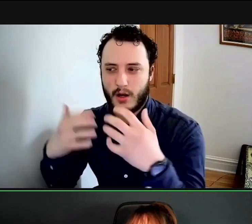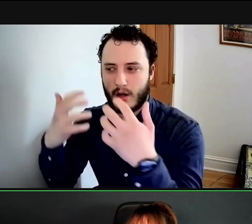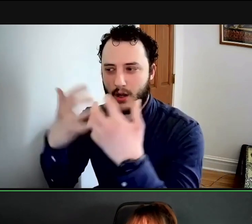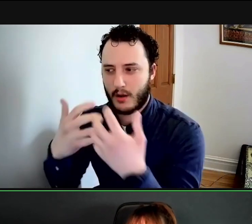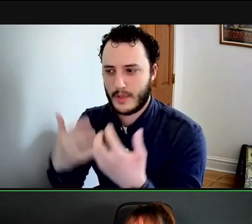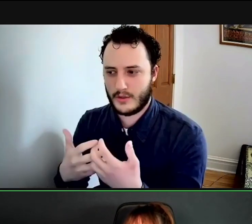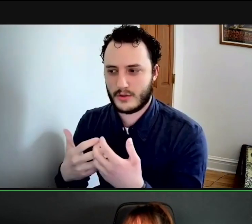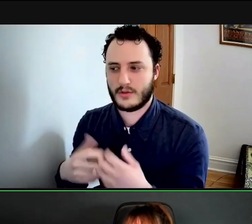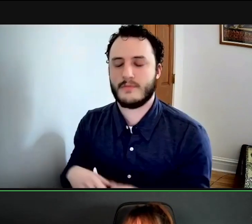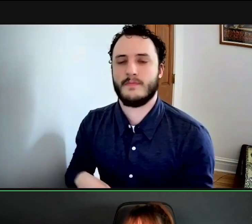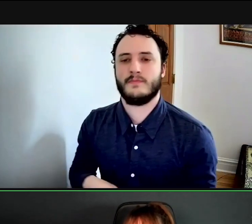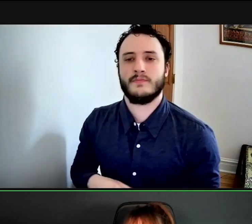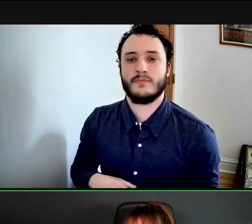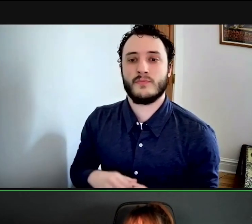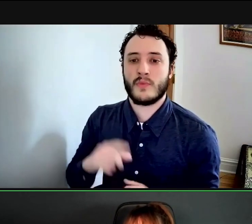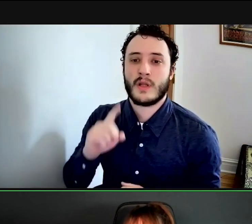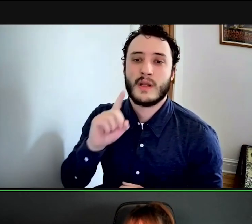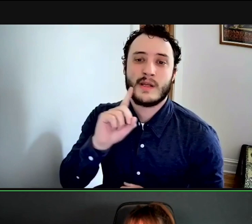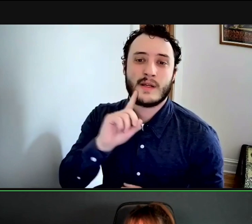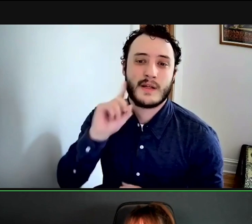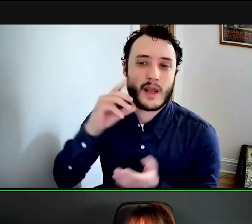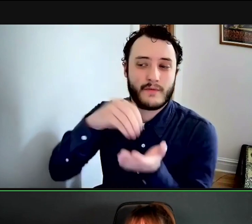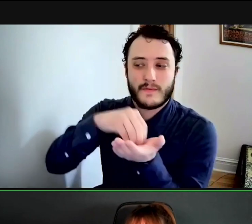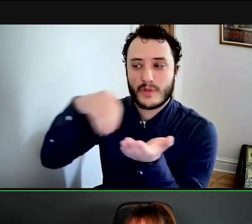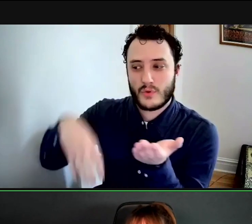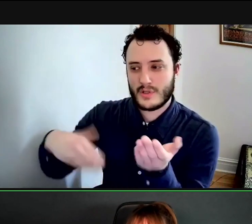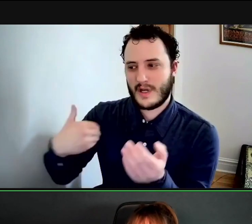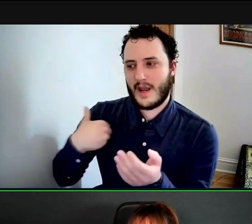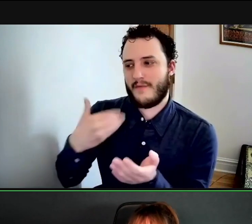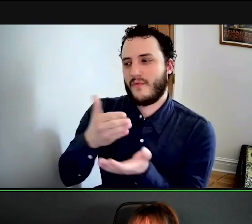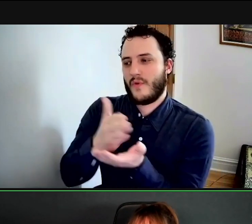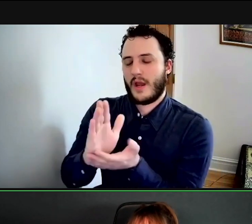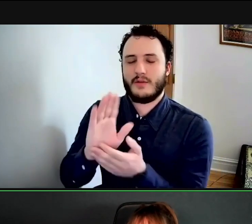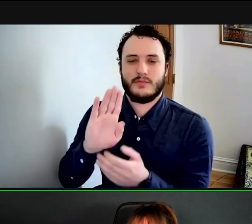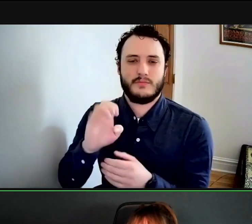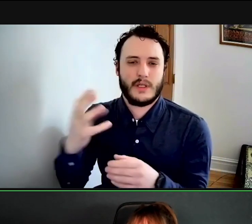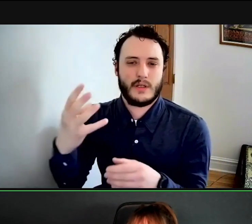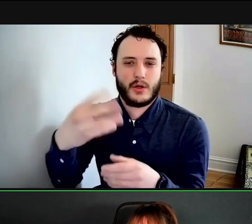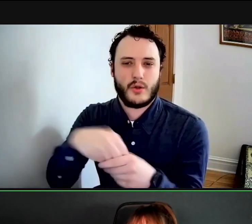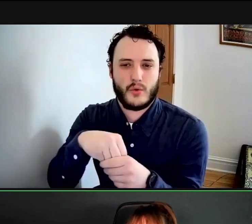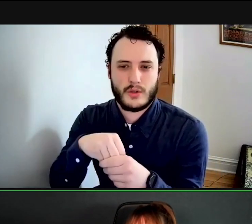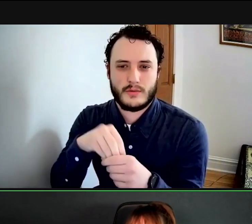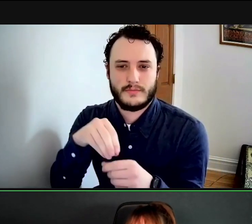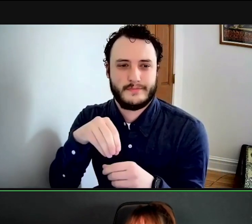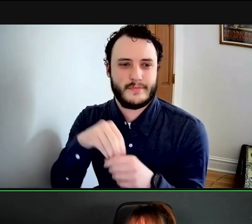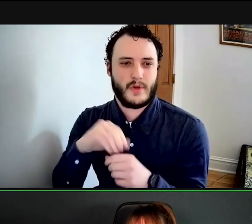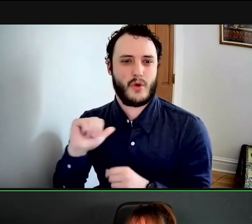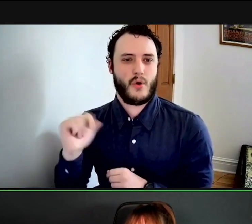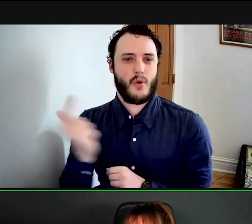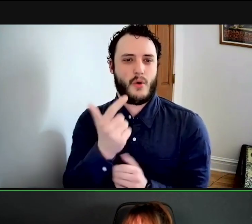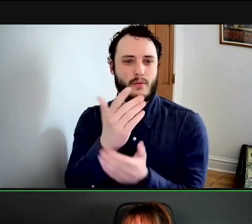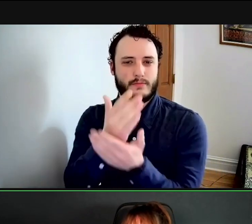we believe that access is more than accommodations, and that deaf students have a right